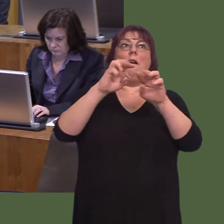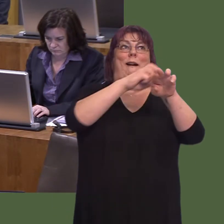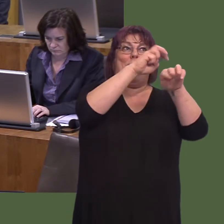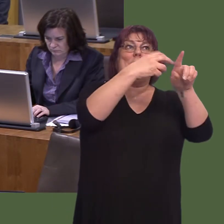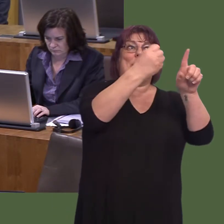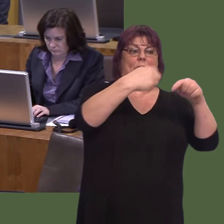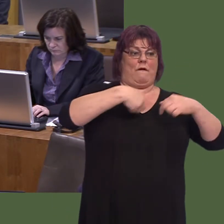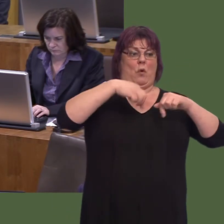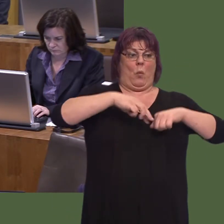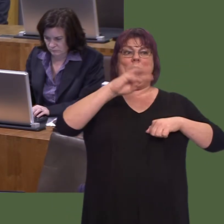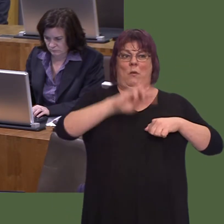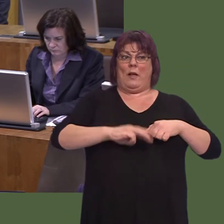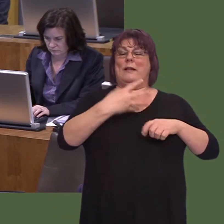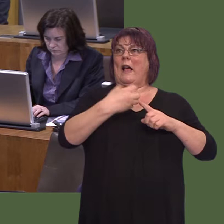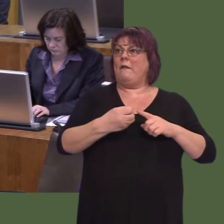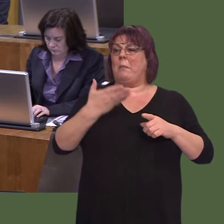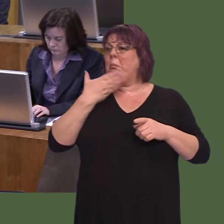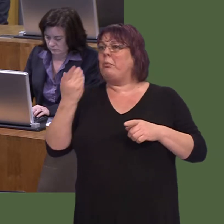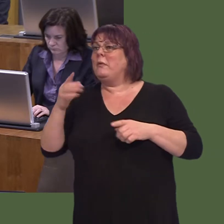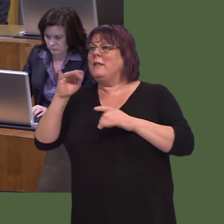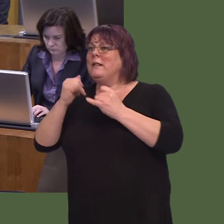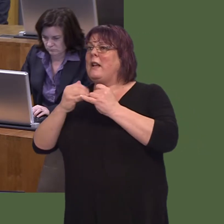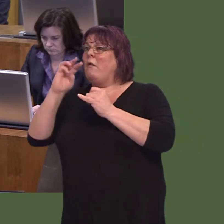Certainly, that's an issue that will need to be resolved in the future.